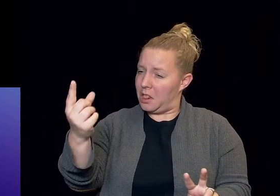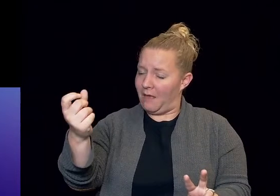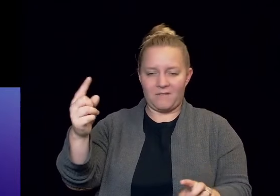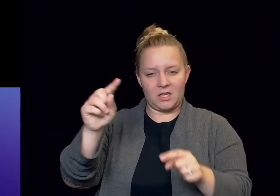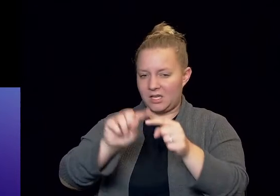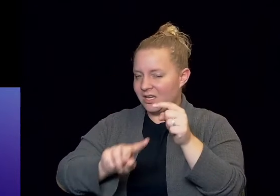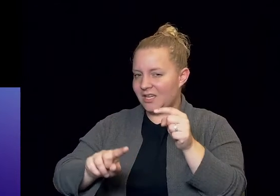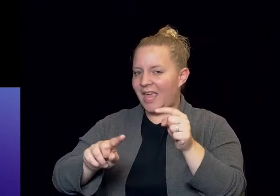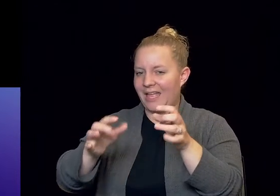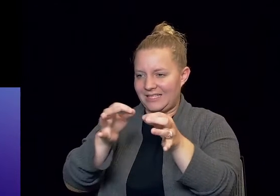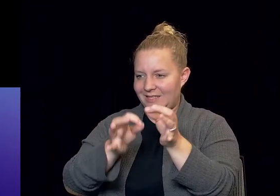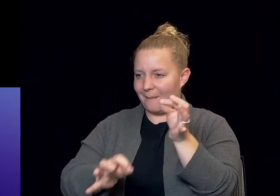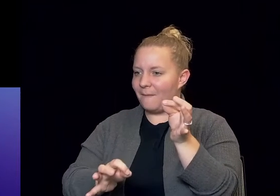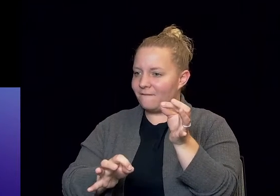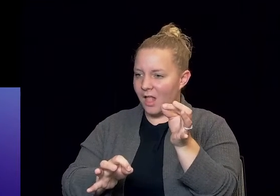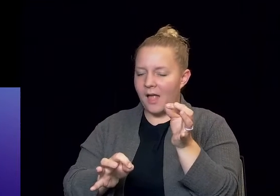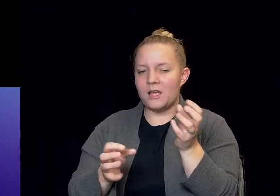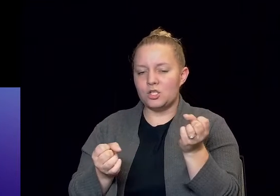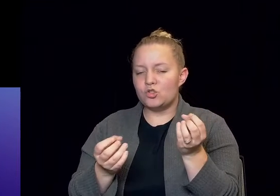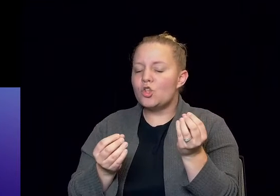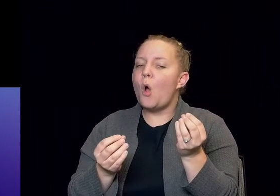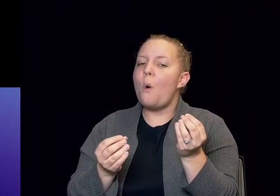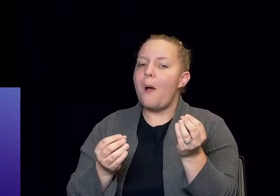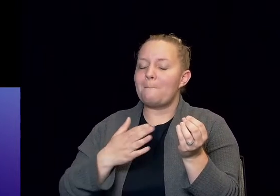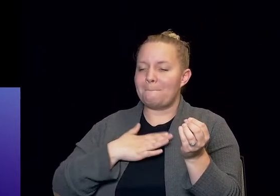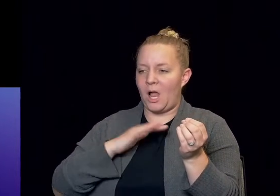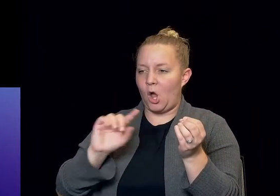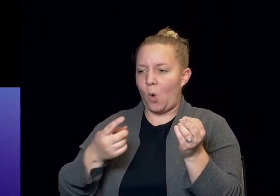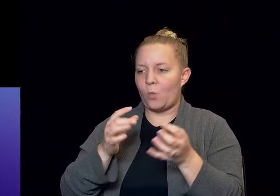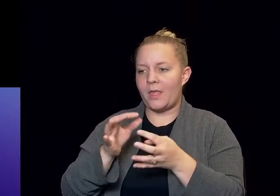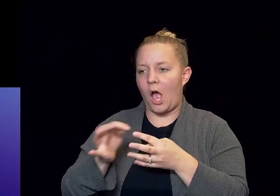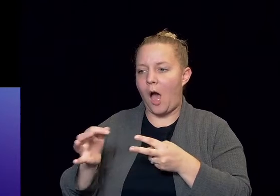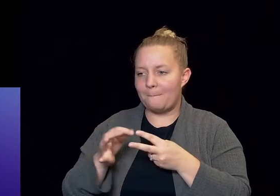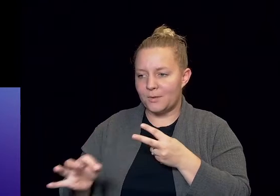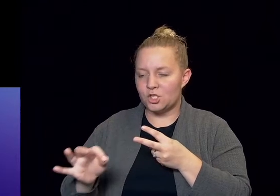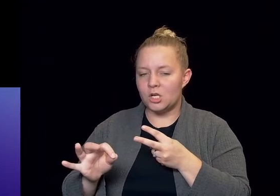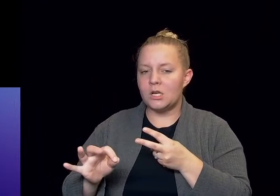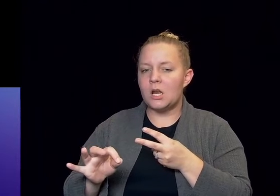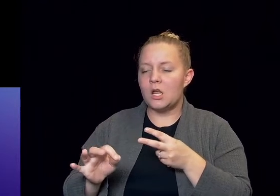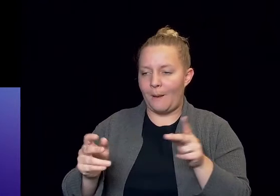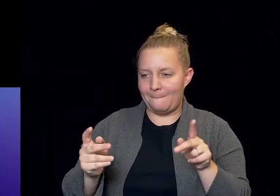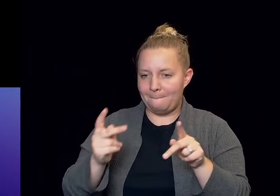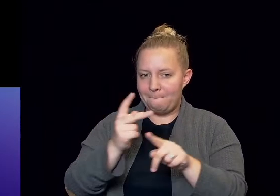can simplify this one any longer so I know that my only choice is to multiply straight across. So, when